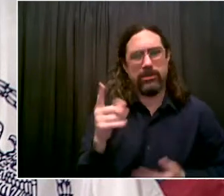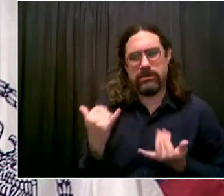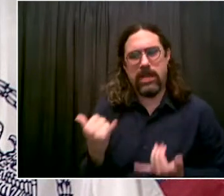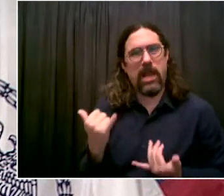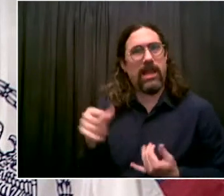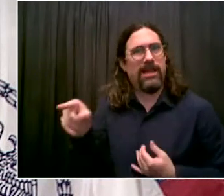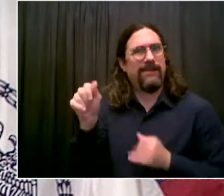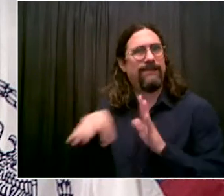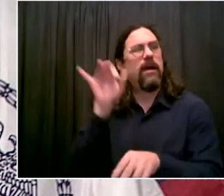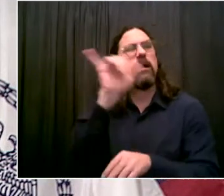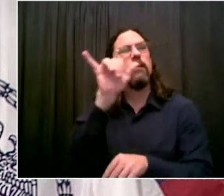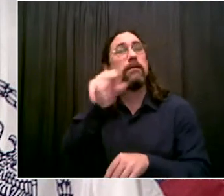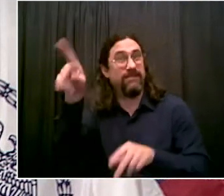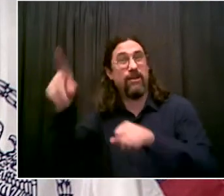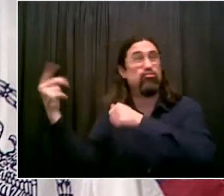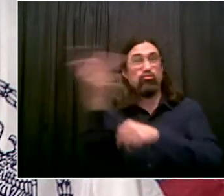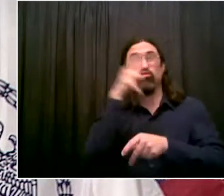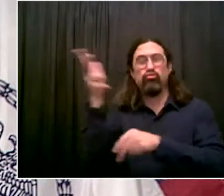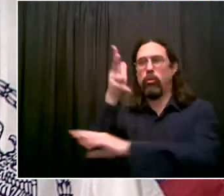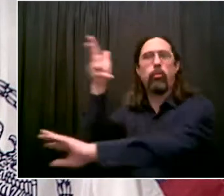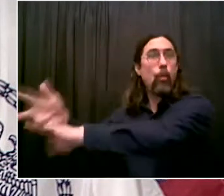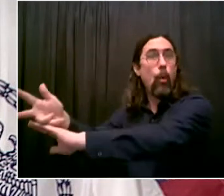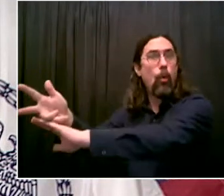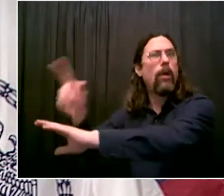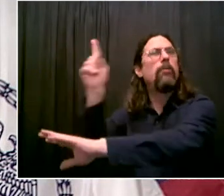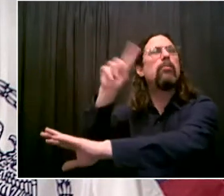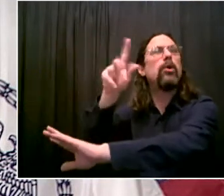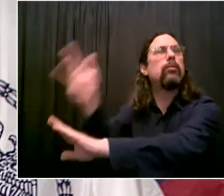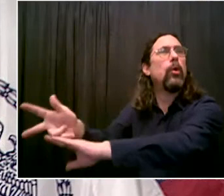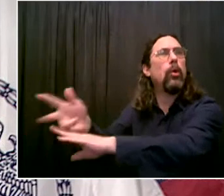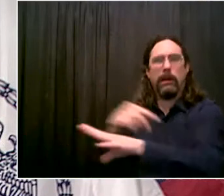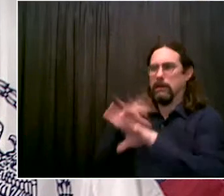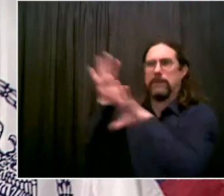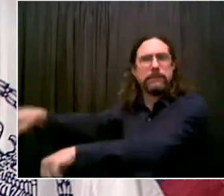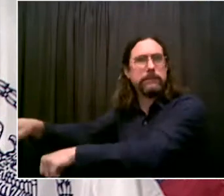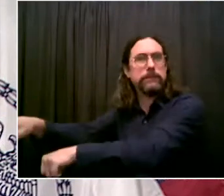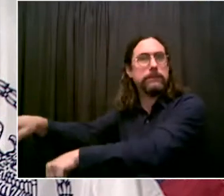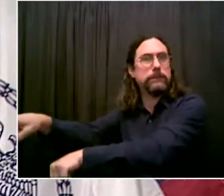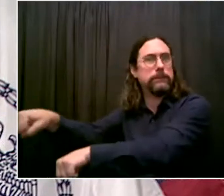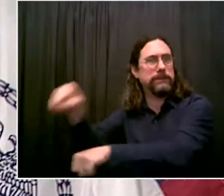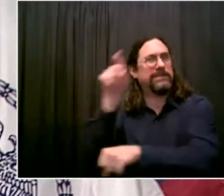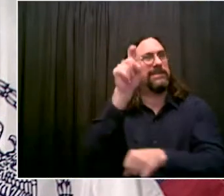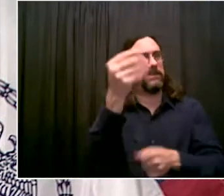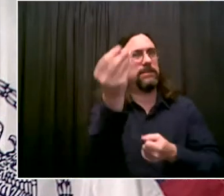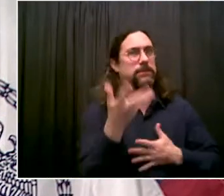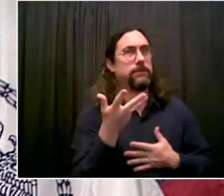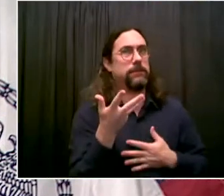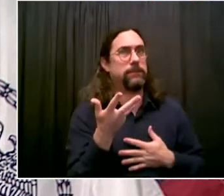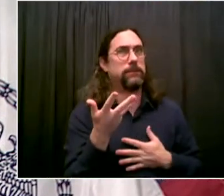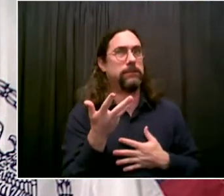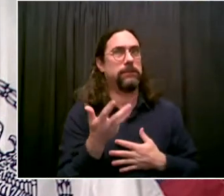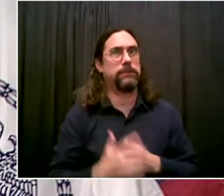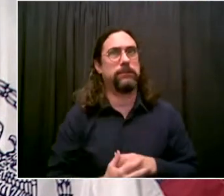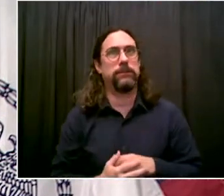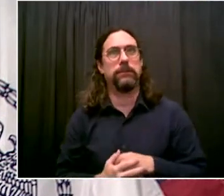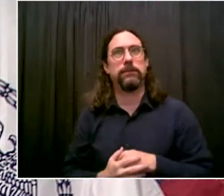TALKED ABOUT AS WELL WE GOT A LOT MORE PROACTIV E EFFORTS BASED ON WHAT WE'VE LEARNED. WE NEED TO DISRUPT THE SUPPLY GOING